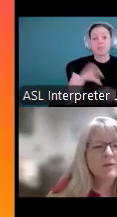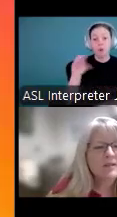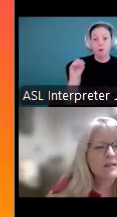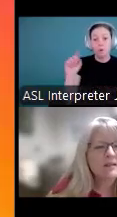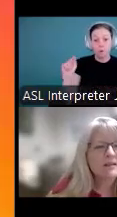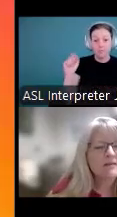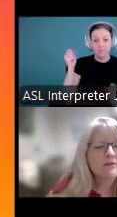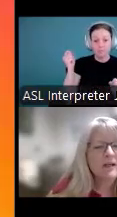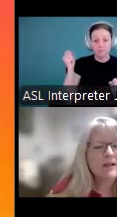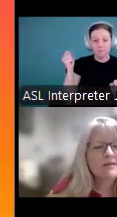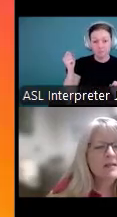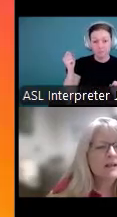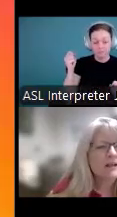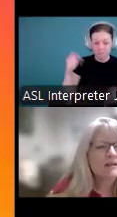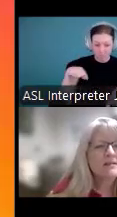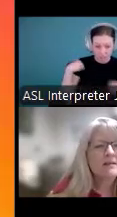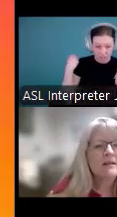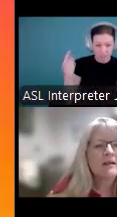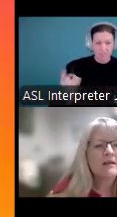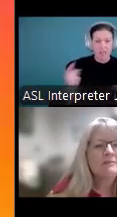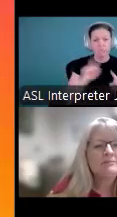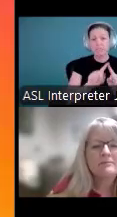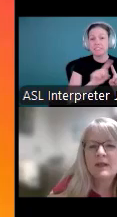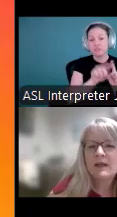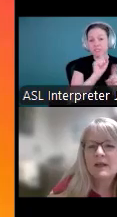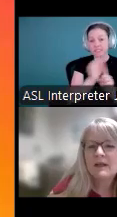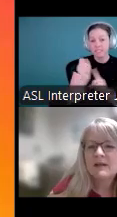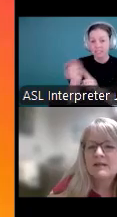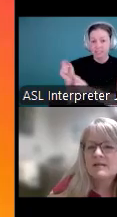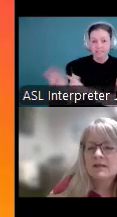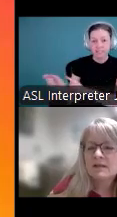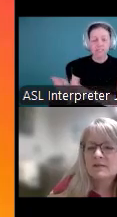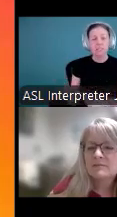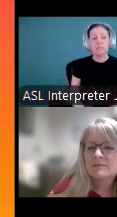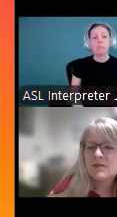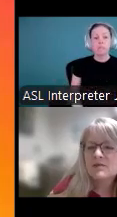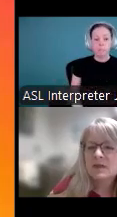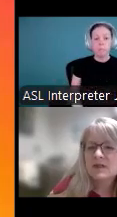have worked in a variety of settings, and just really